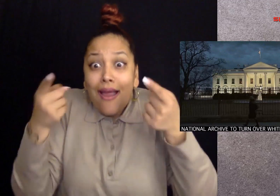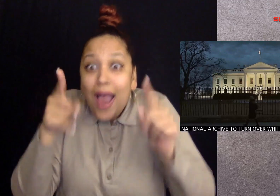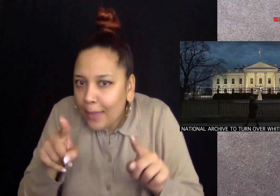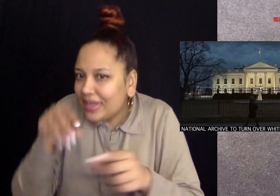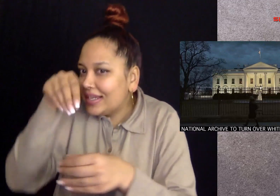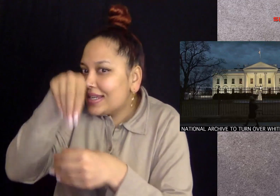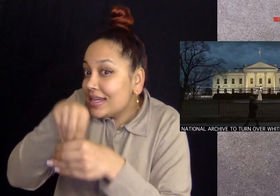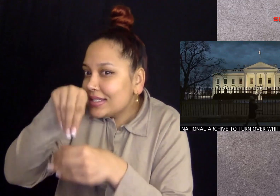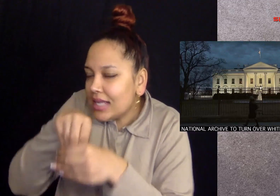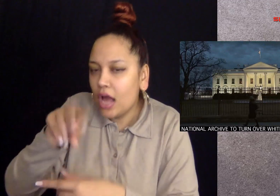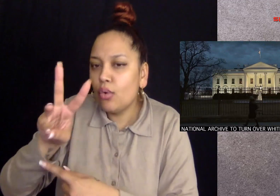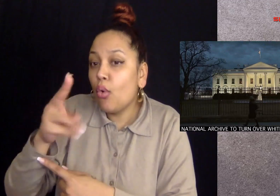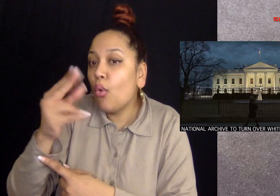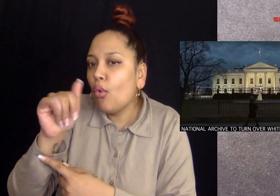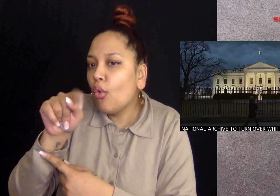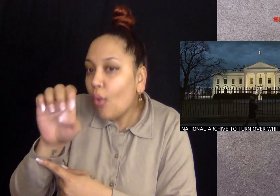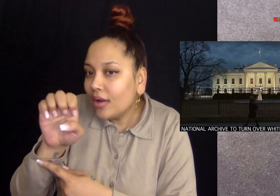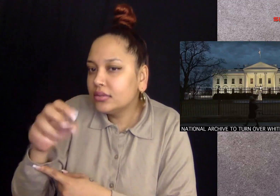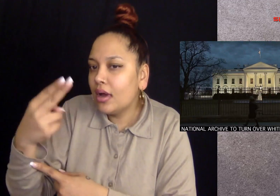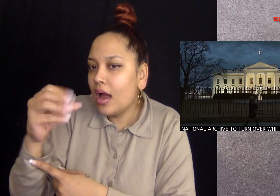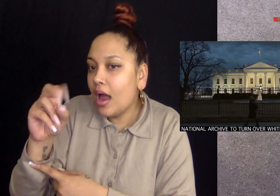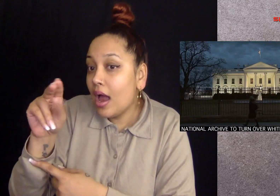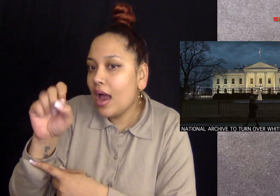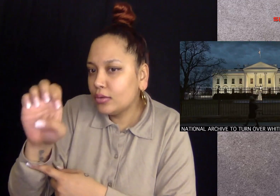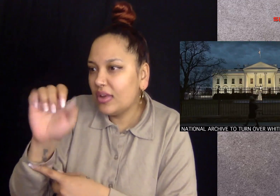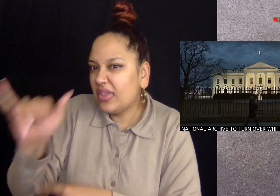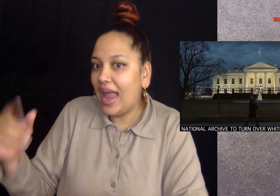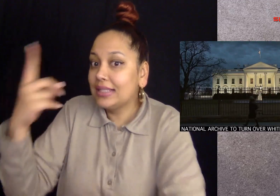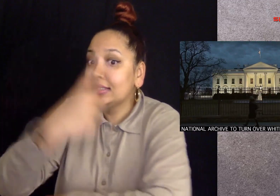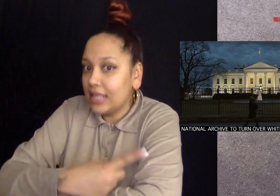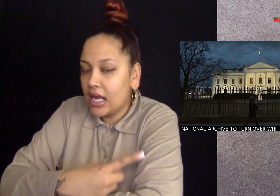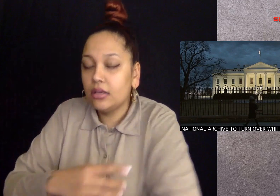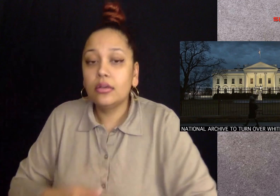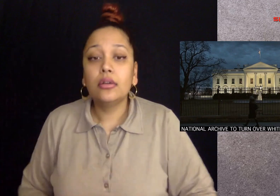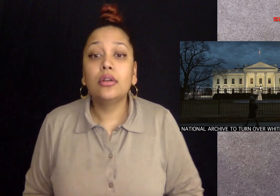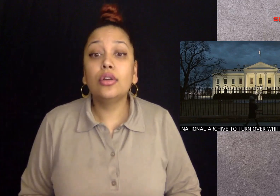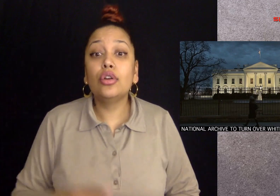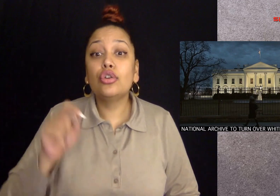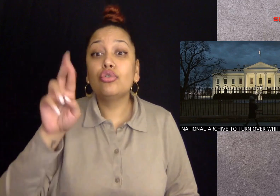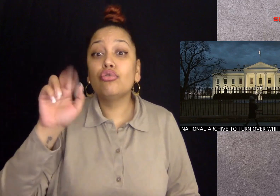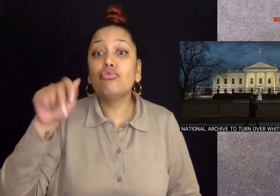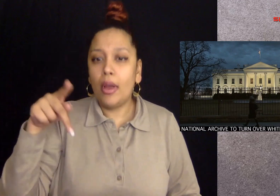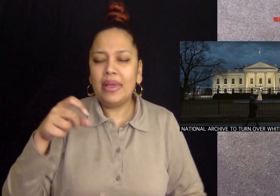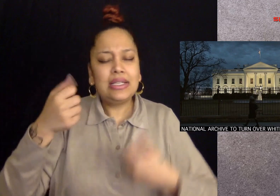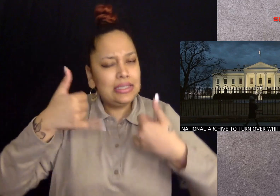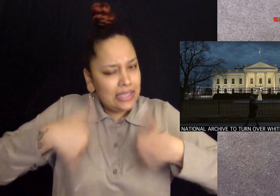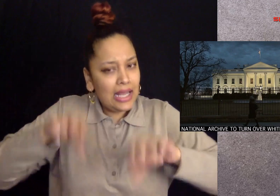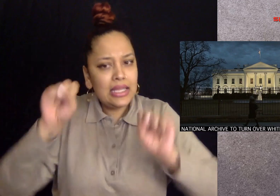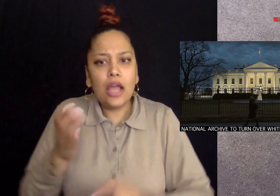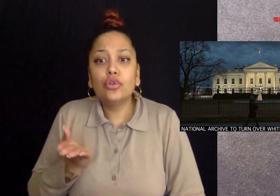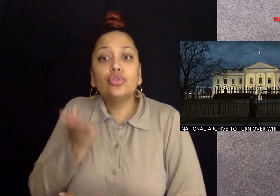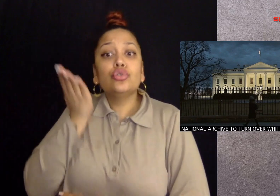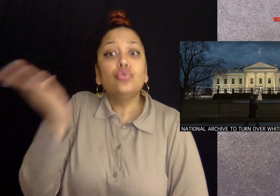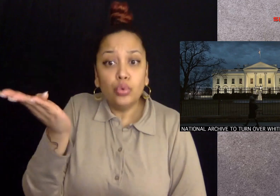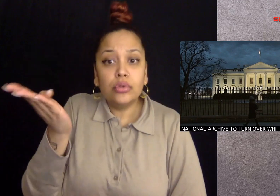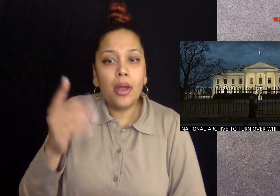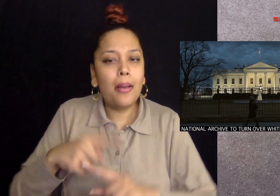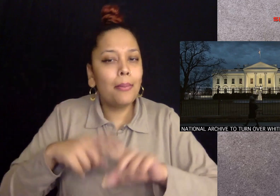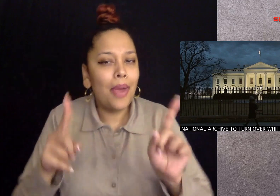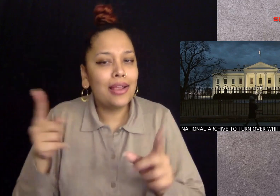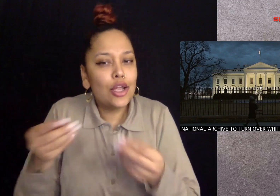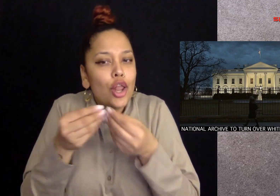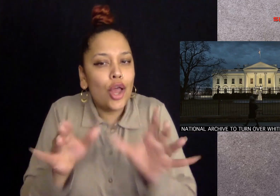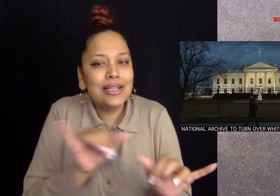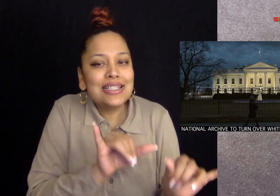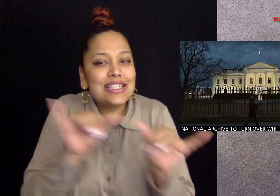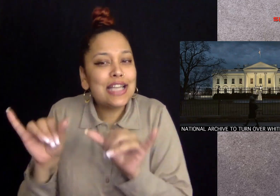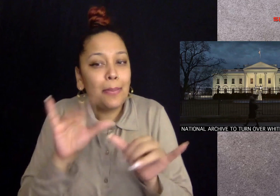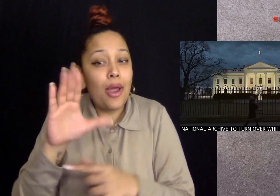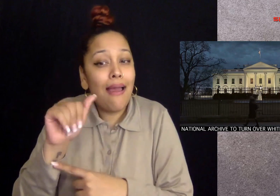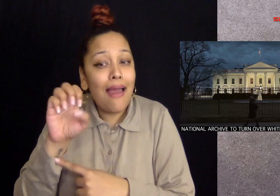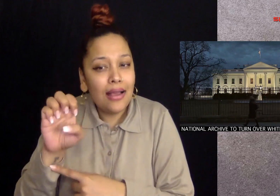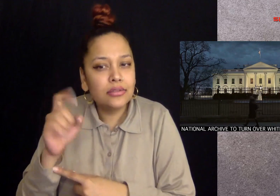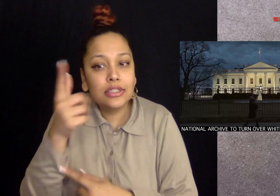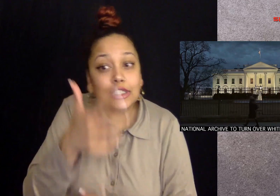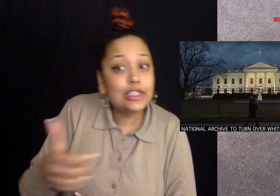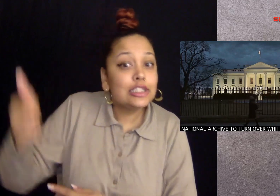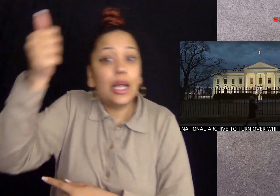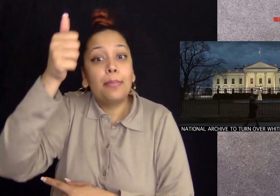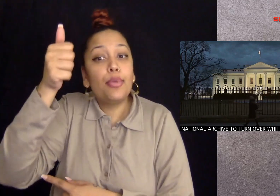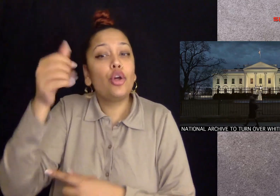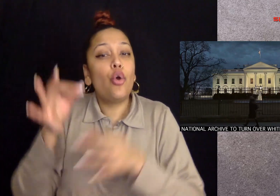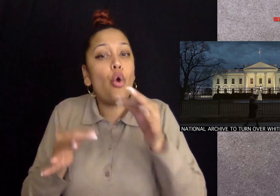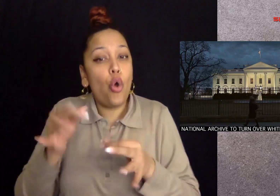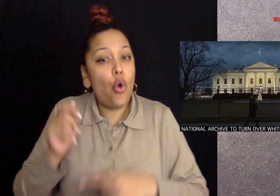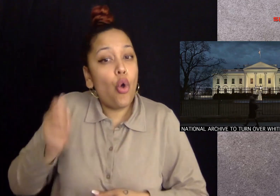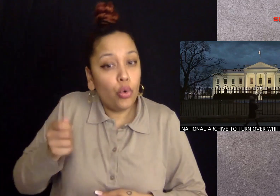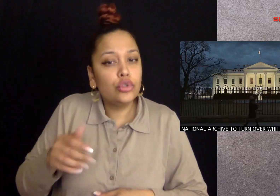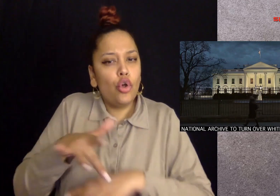in the White House that day Trump could sue but he lost a similar case